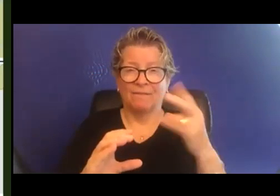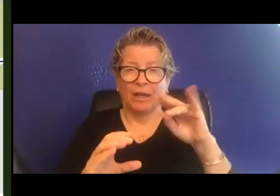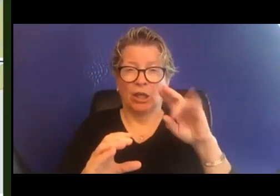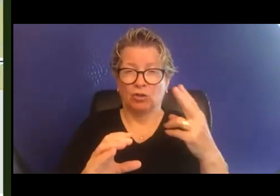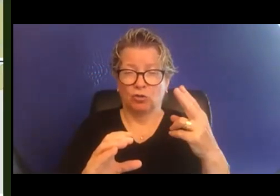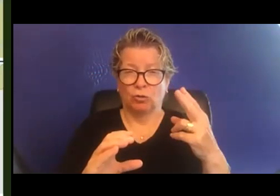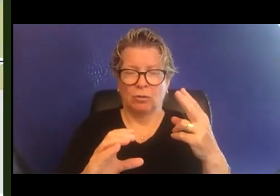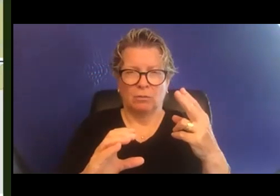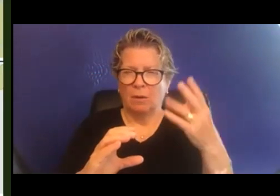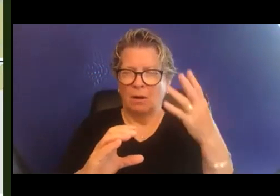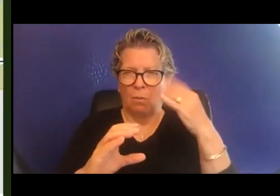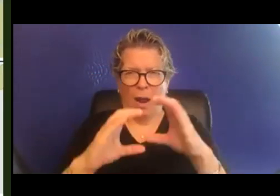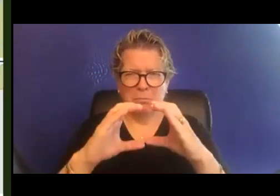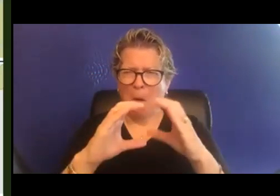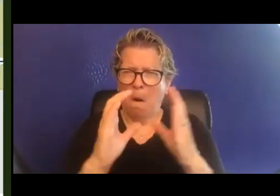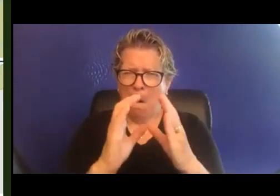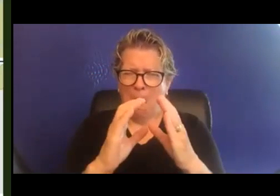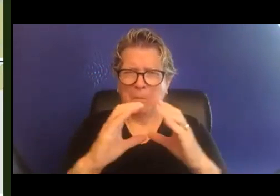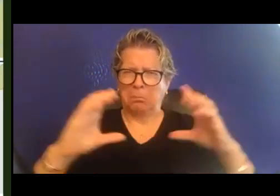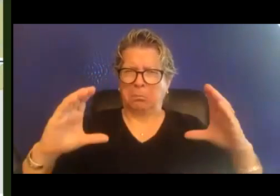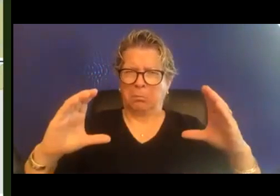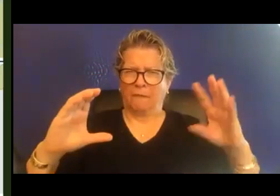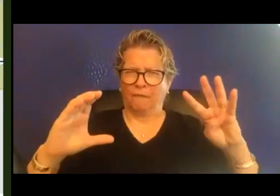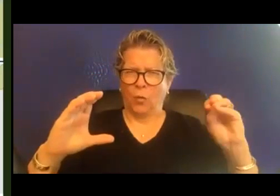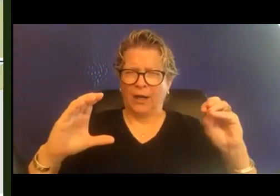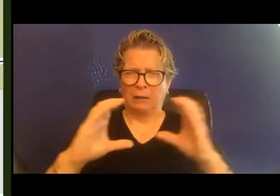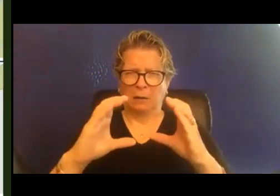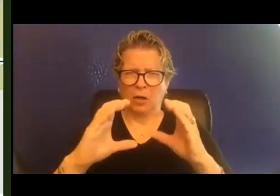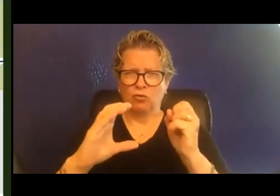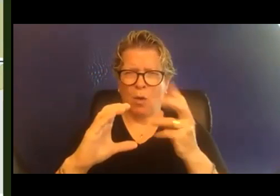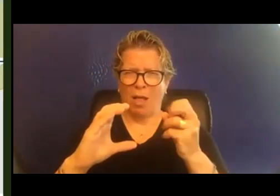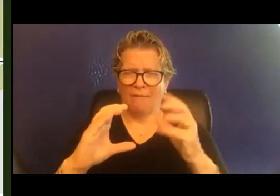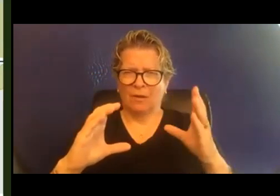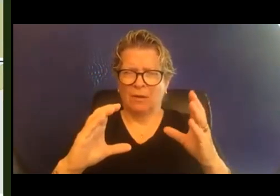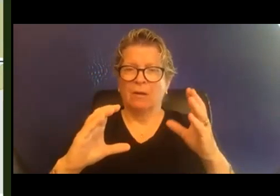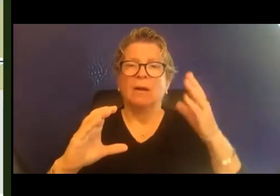The reason for that disparity, in order to get a tunnel boring